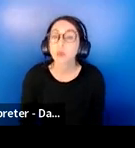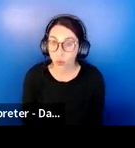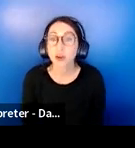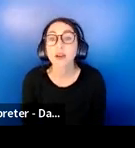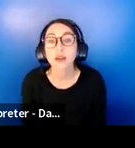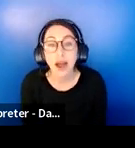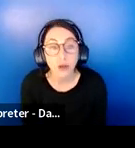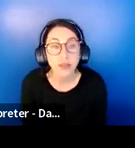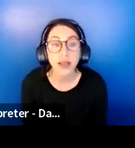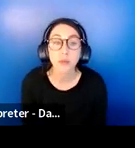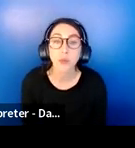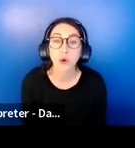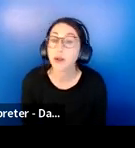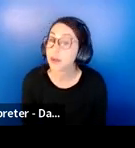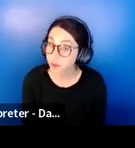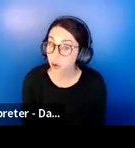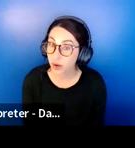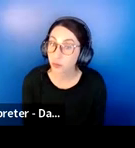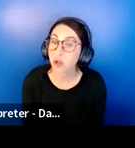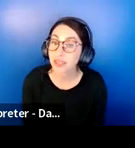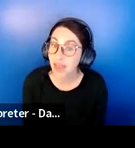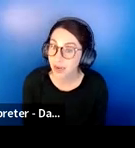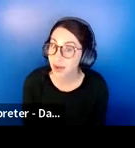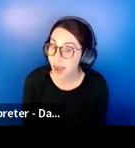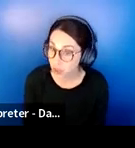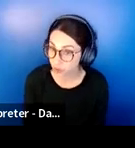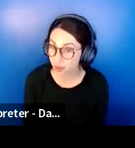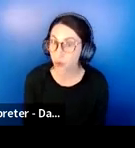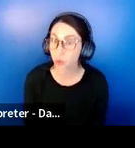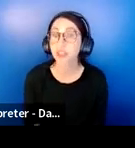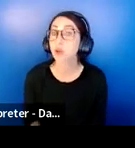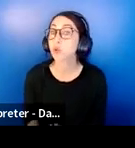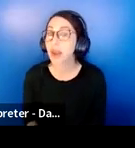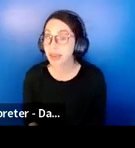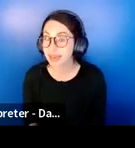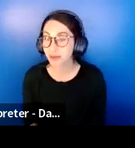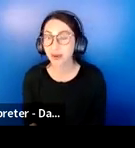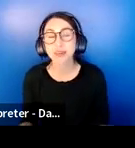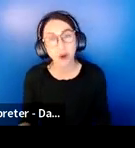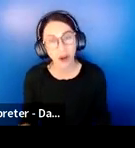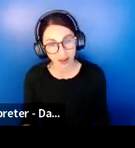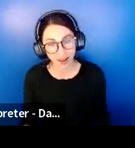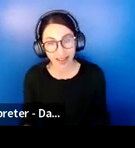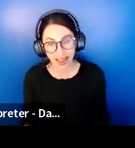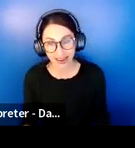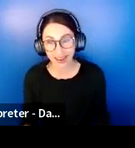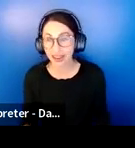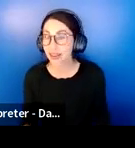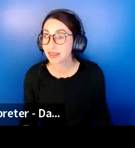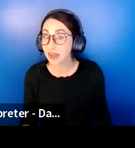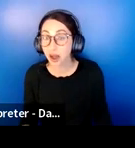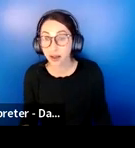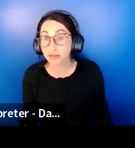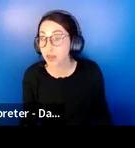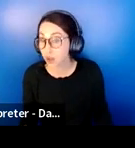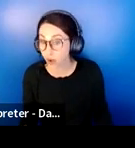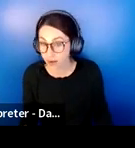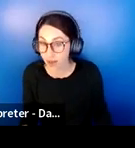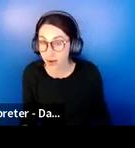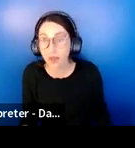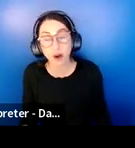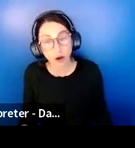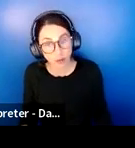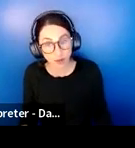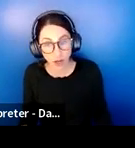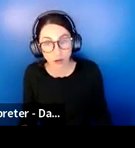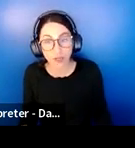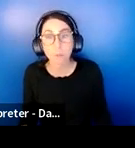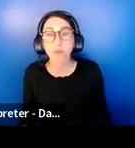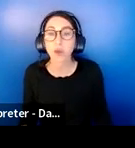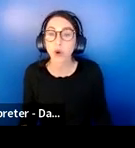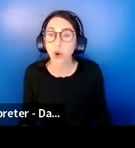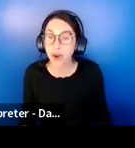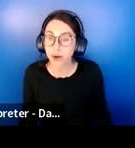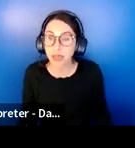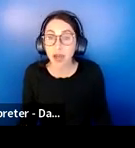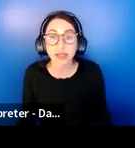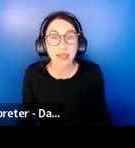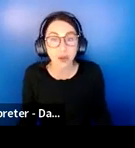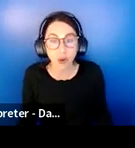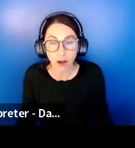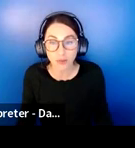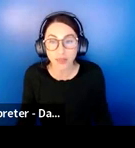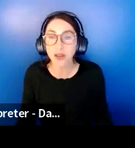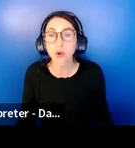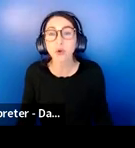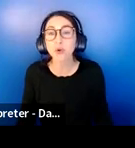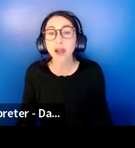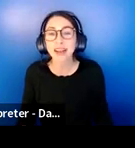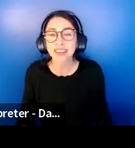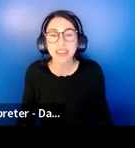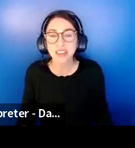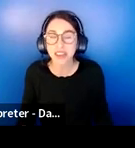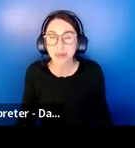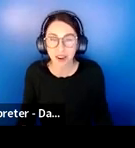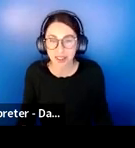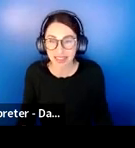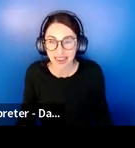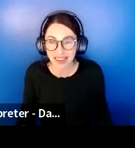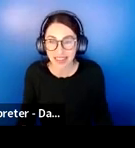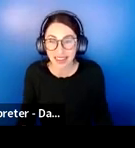ASL Interpreter - Danielle: we are now using a a different curriculum called signing naturally, which is great, but it's a book. Again, it's not video content. There are some videos, but it requires CD-roms, and who has a DVD player these days?